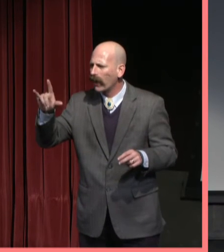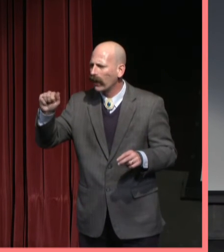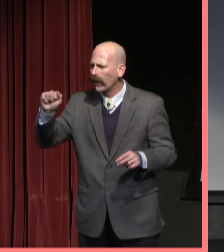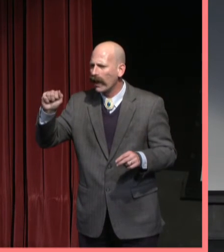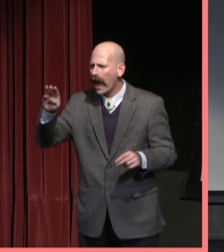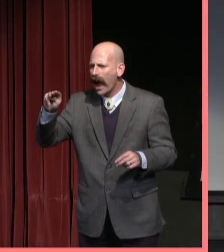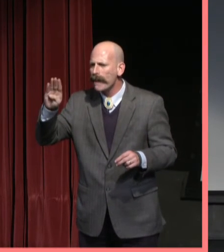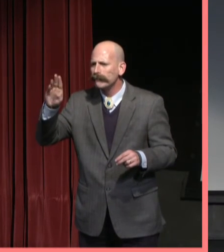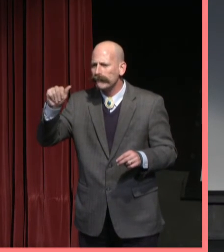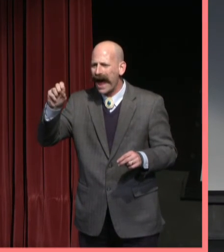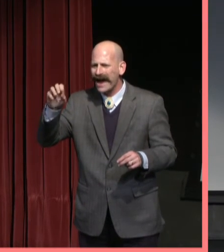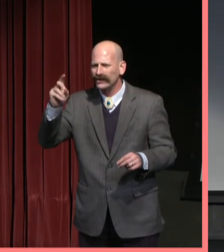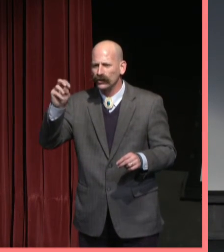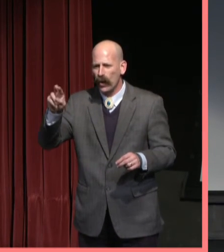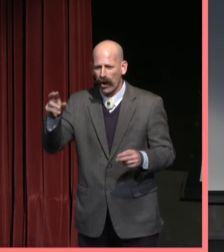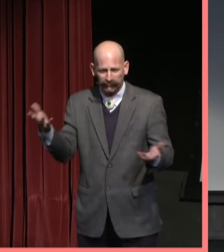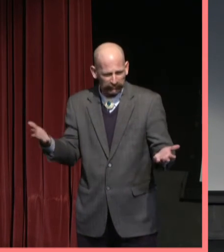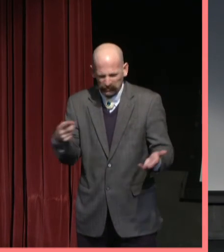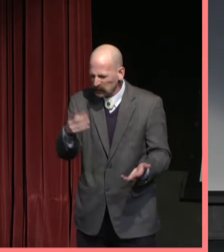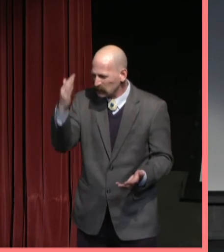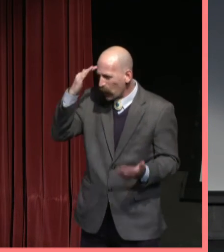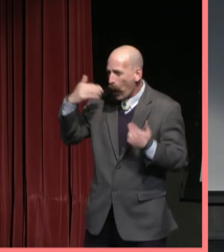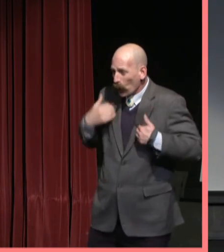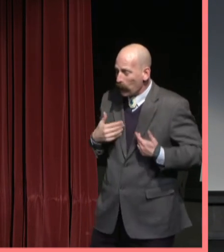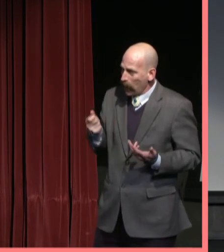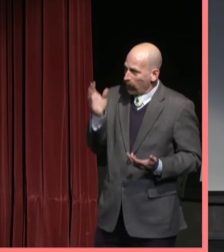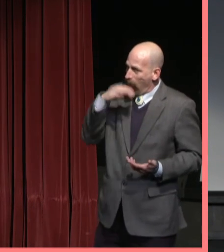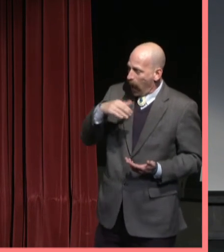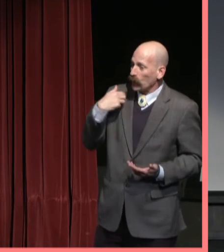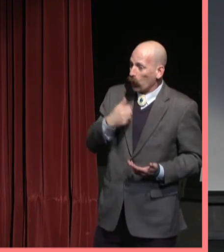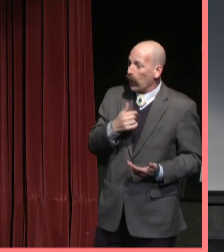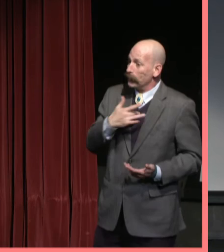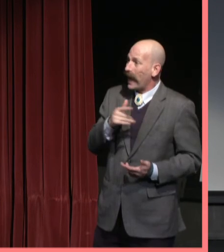that we listen to our celebrities. Despite the fact that they're typically not educated